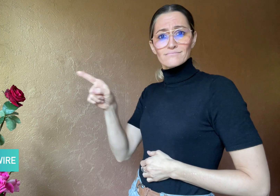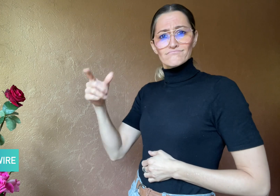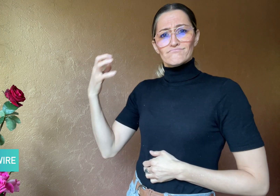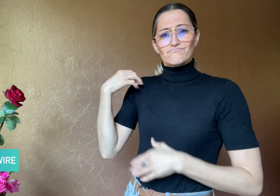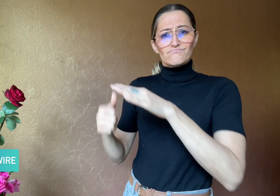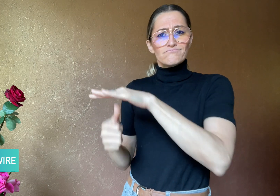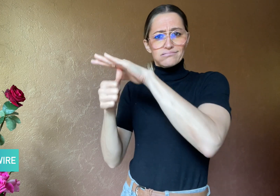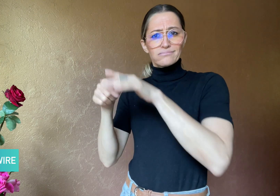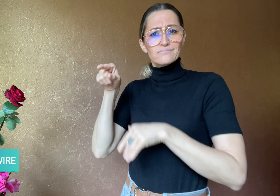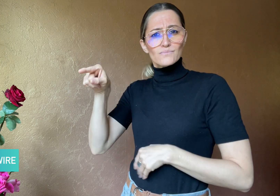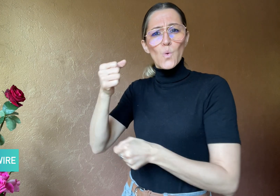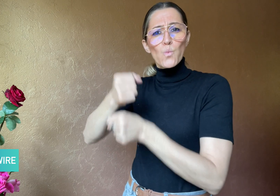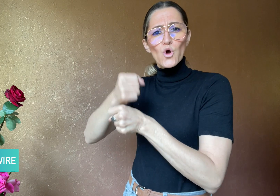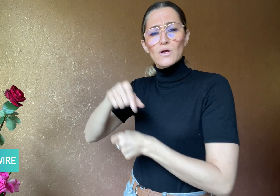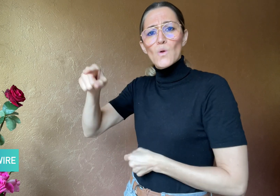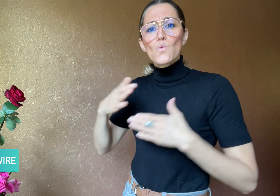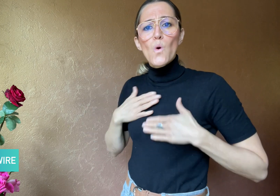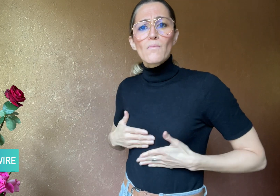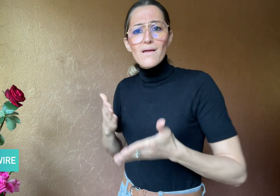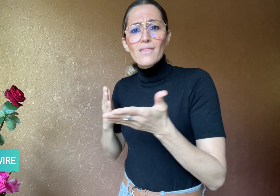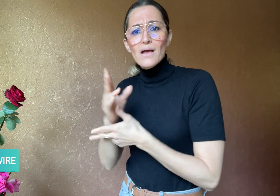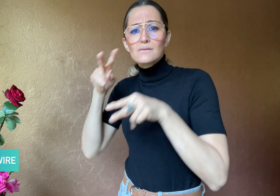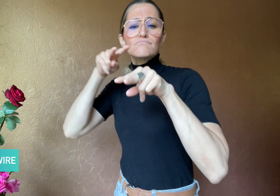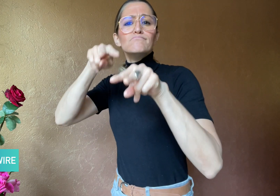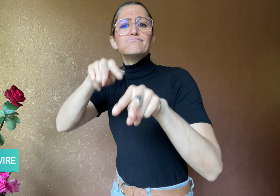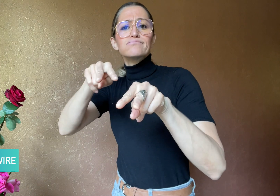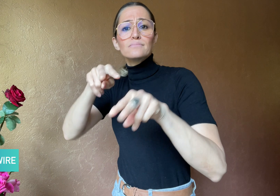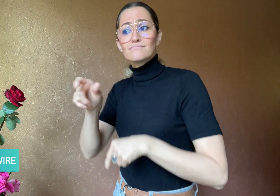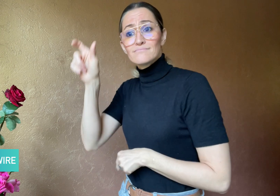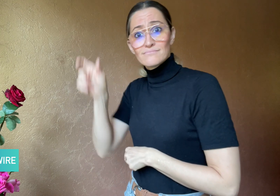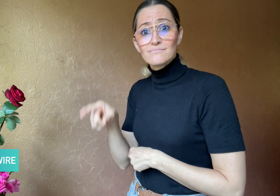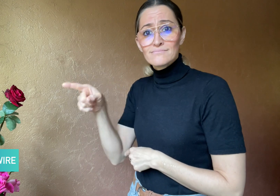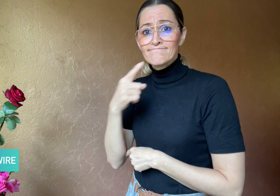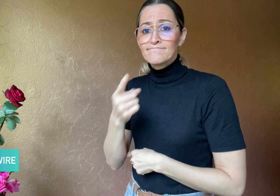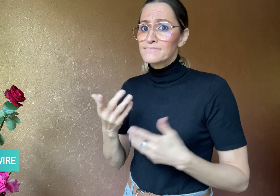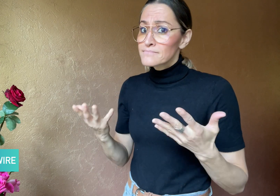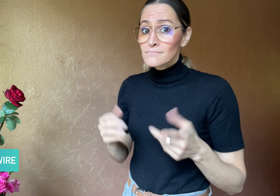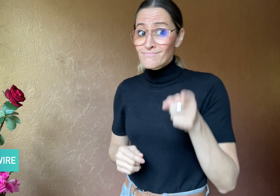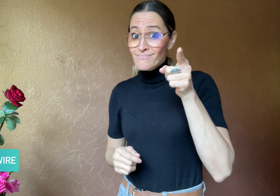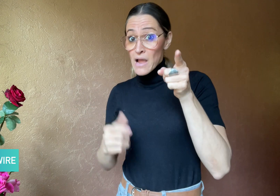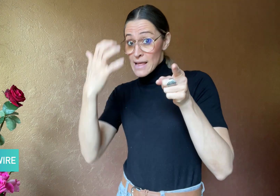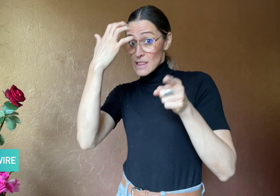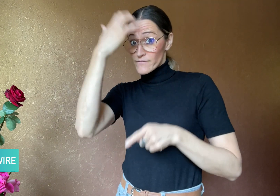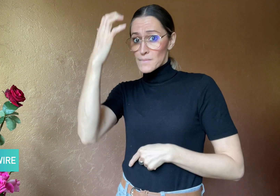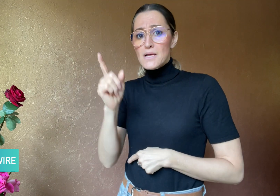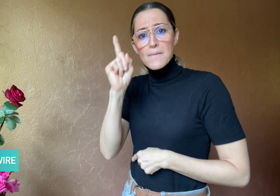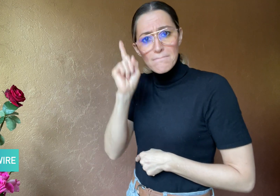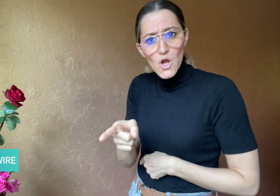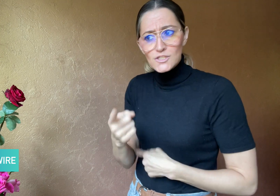or subtitles. An official at the Human Rights Watch said,